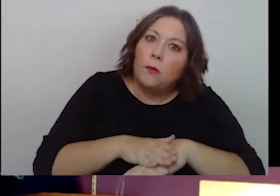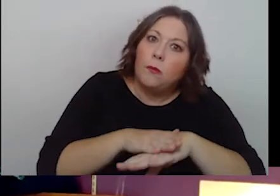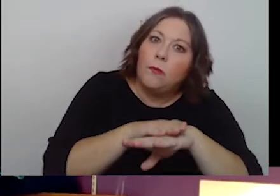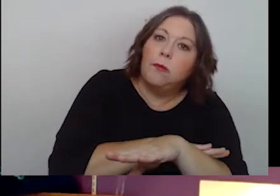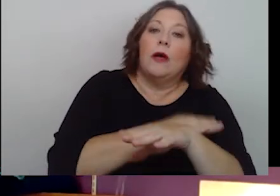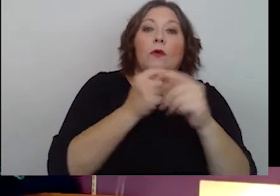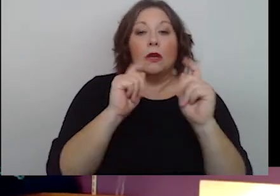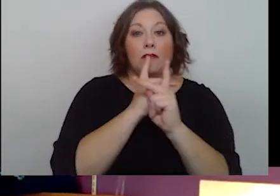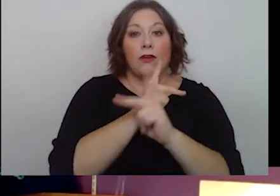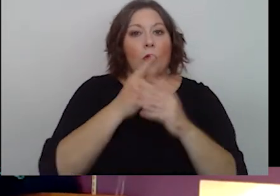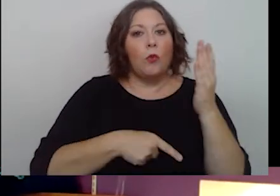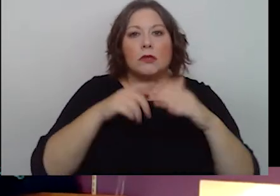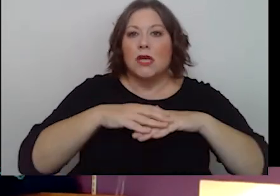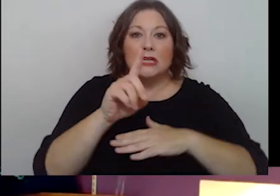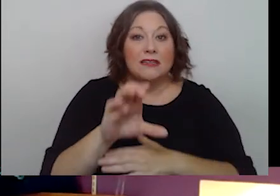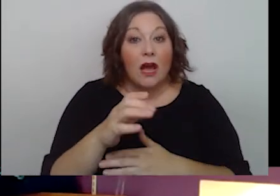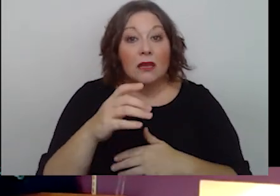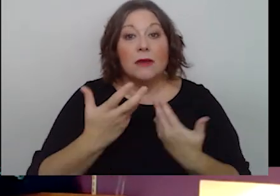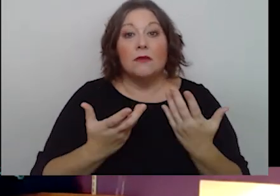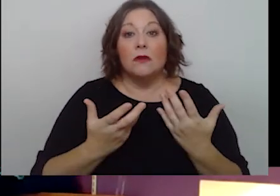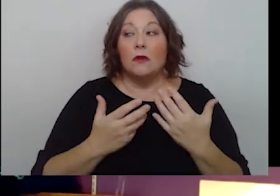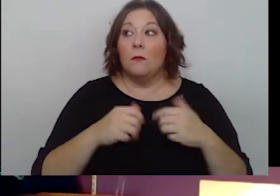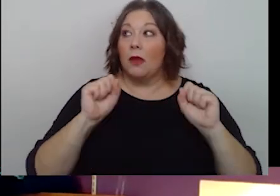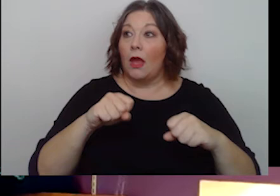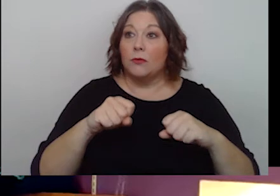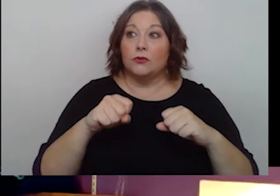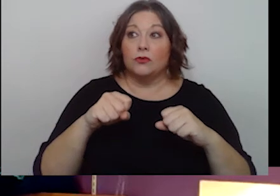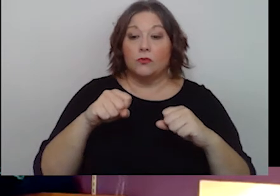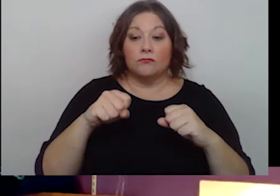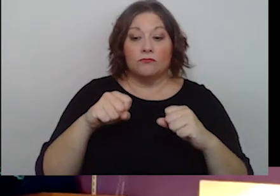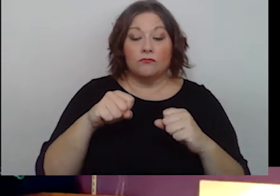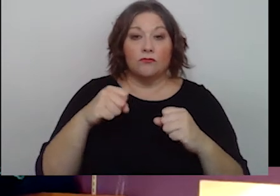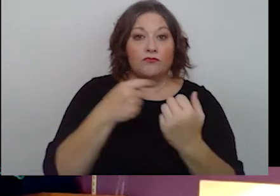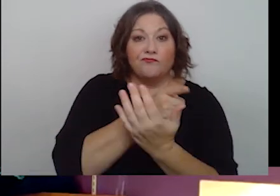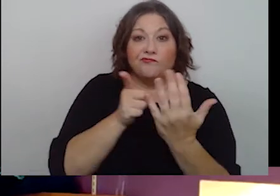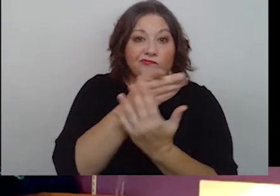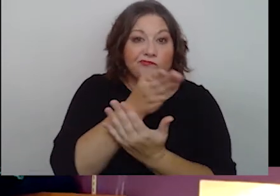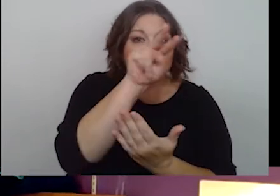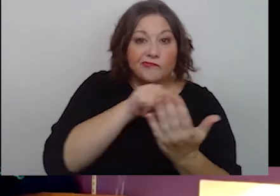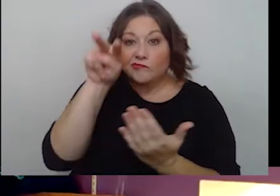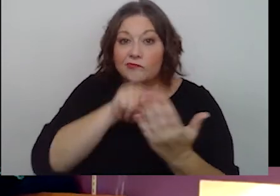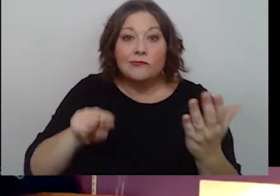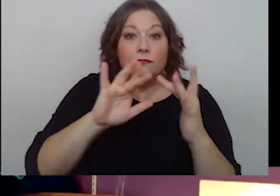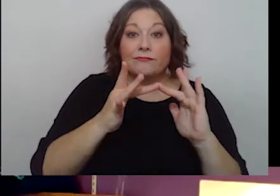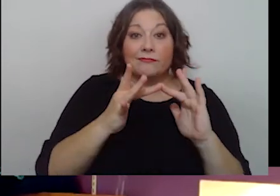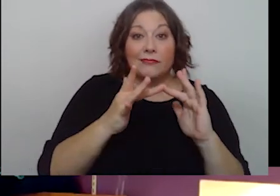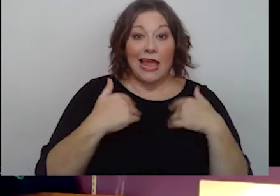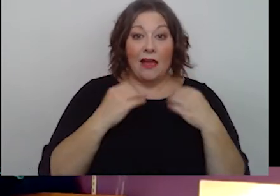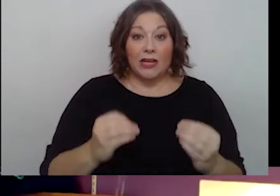figure out what's on a document, being able to navigate the web. Without having the magnification